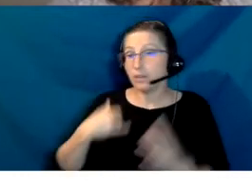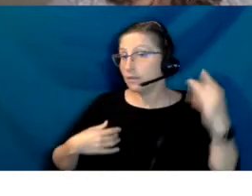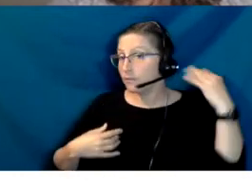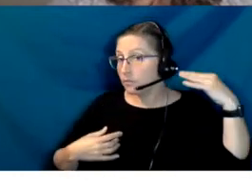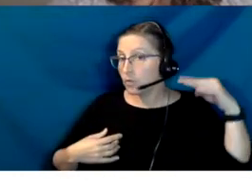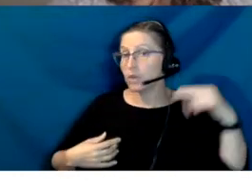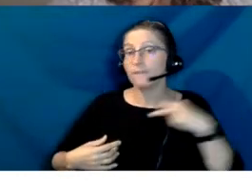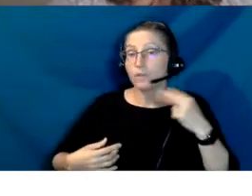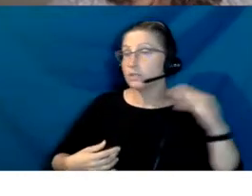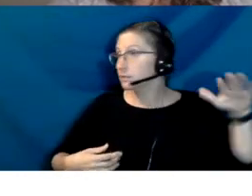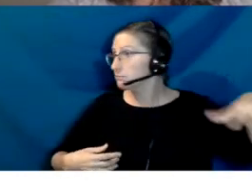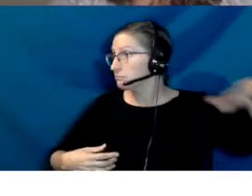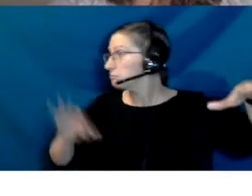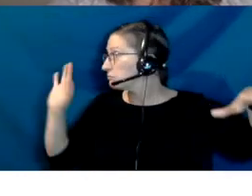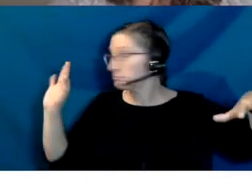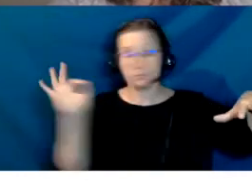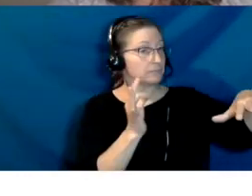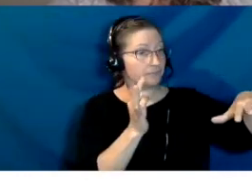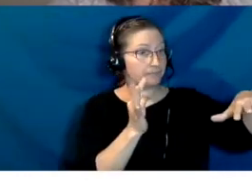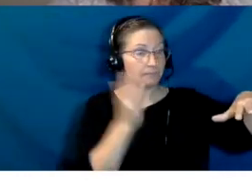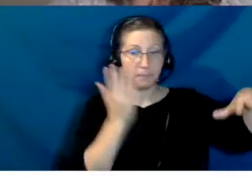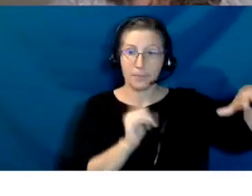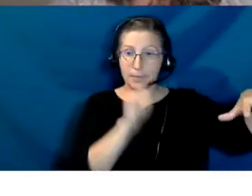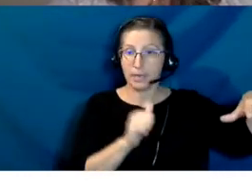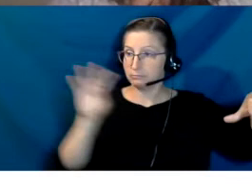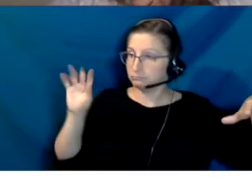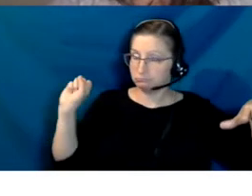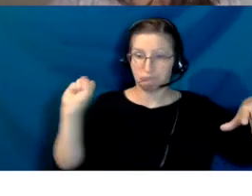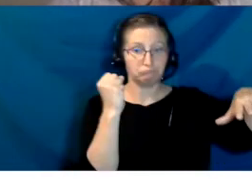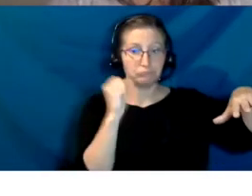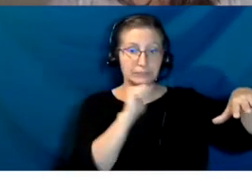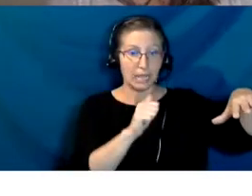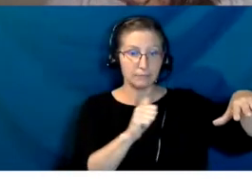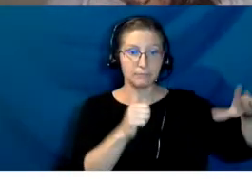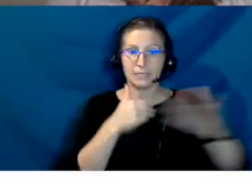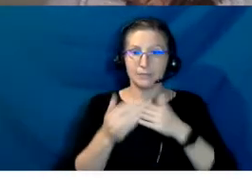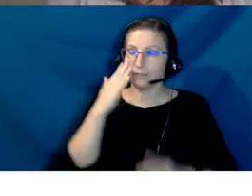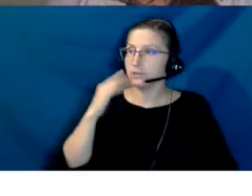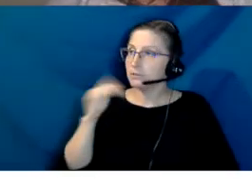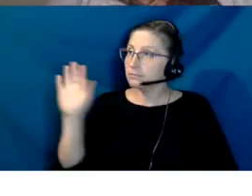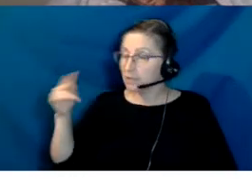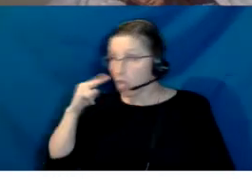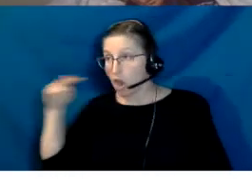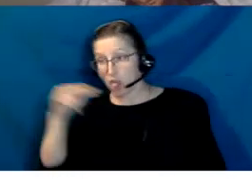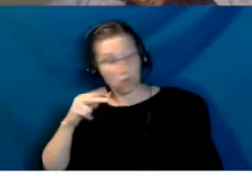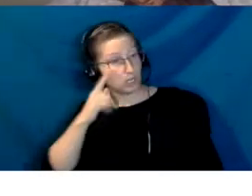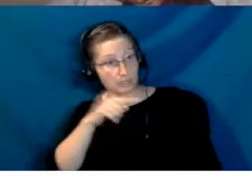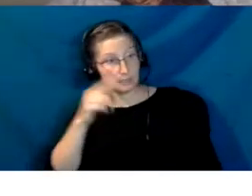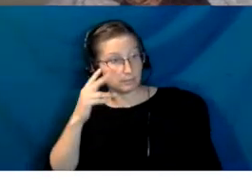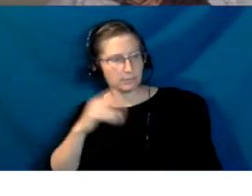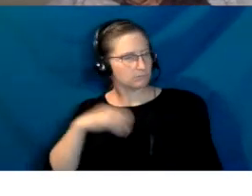in their environments, even if they're directed right to them. They may have difficulty localizing